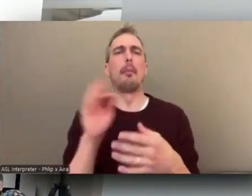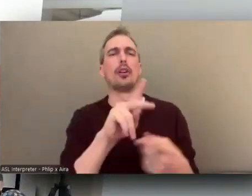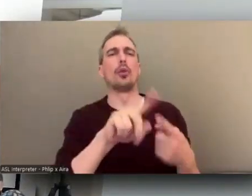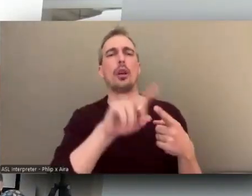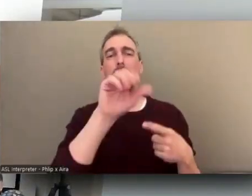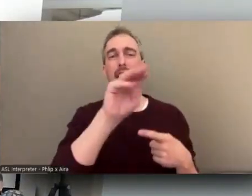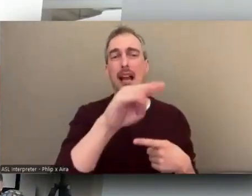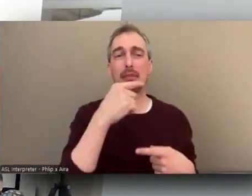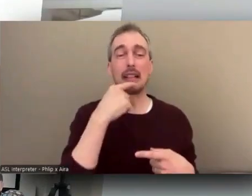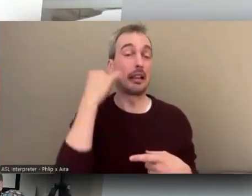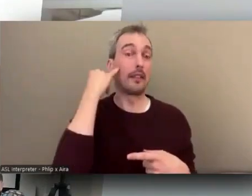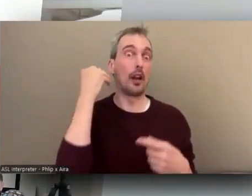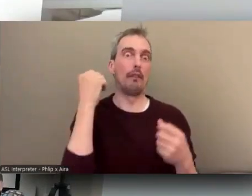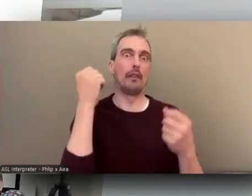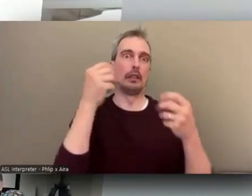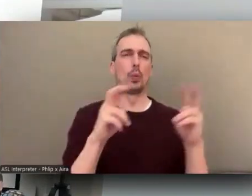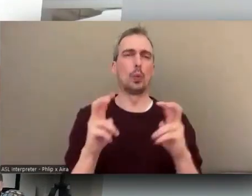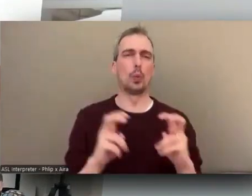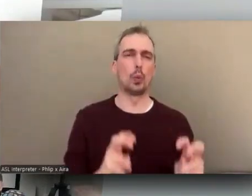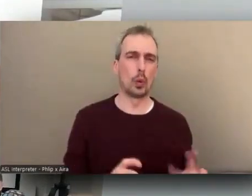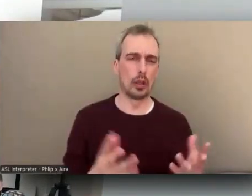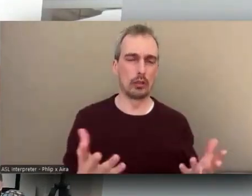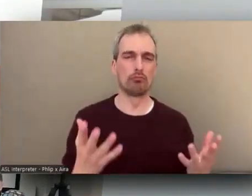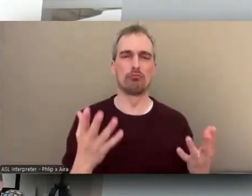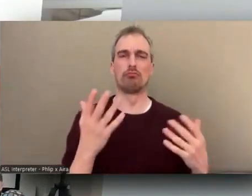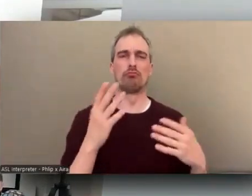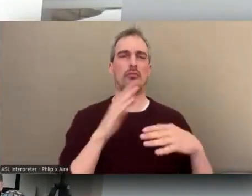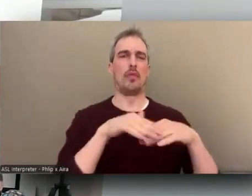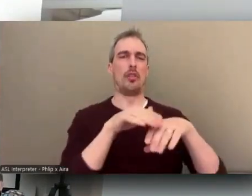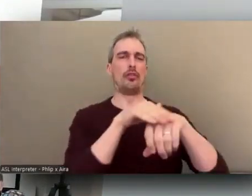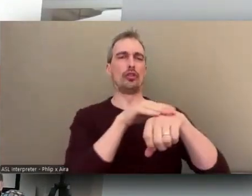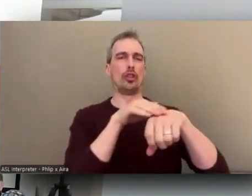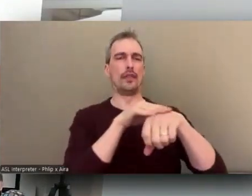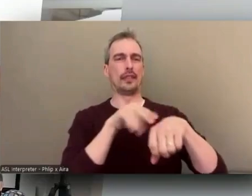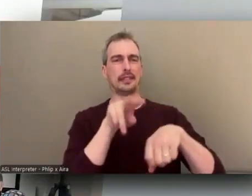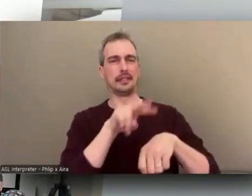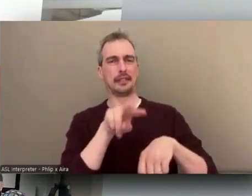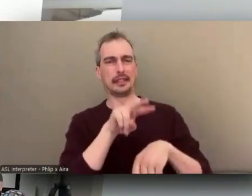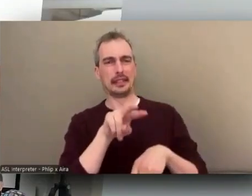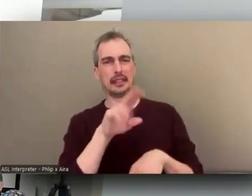of issues, which are at least on the surface sort of superfluous noise...